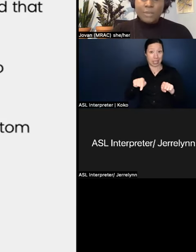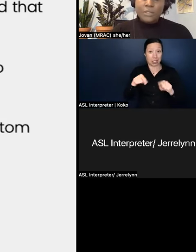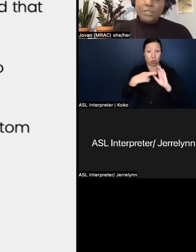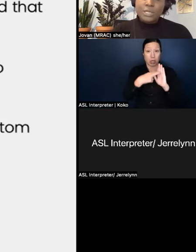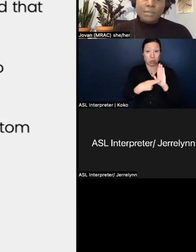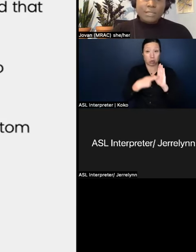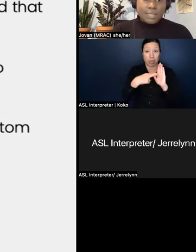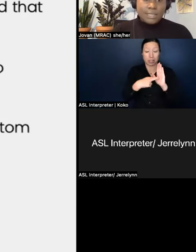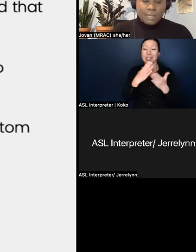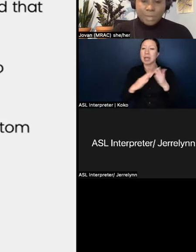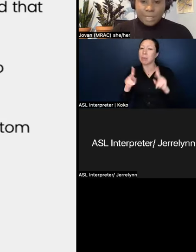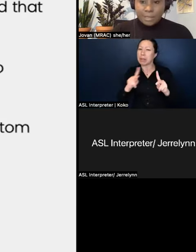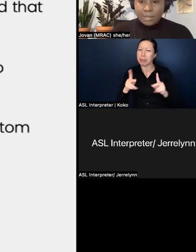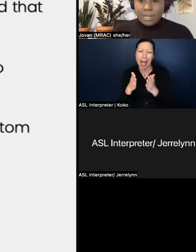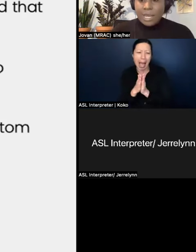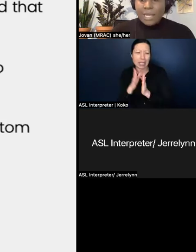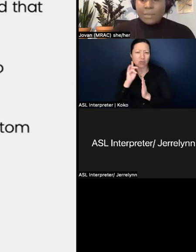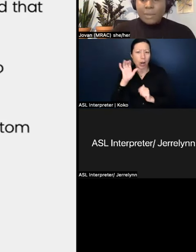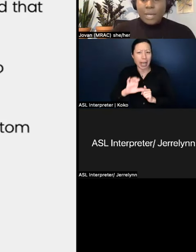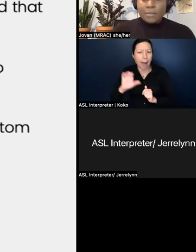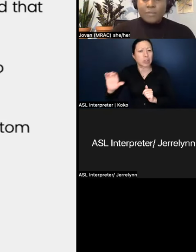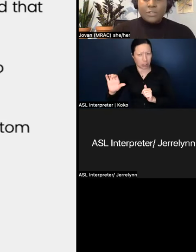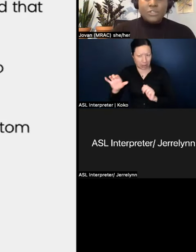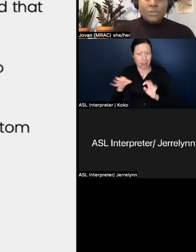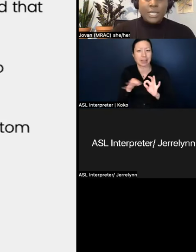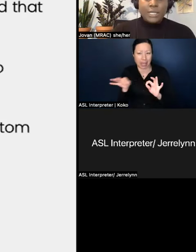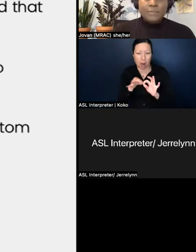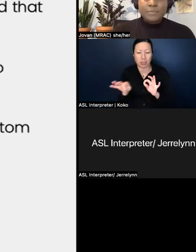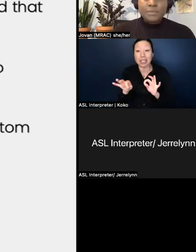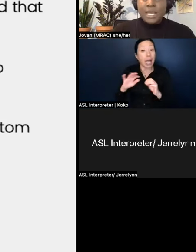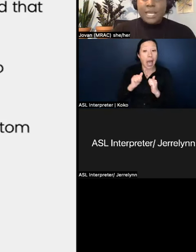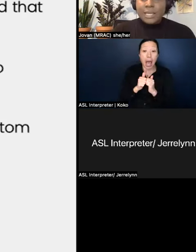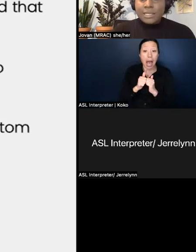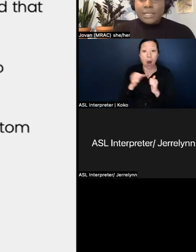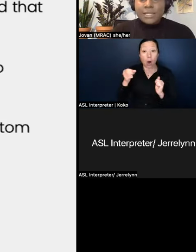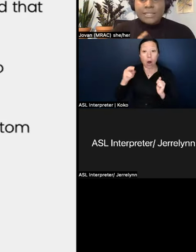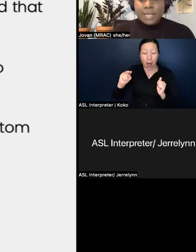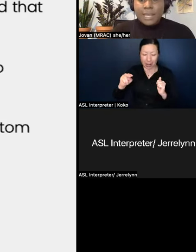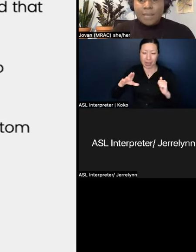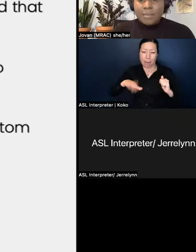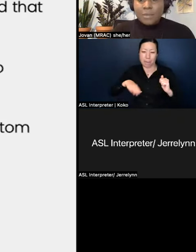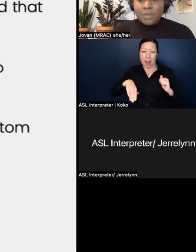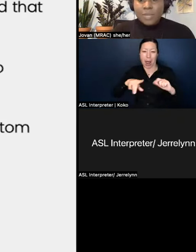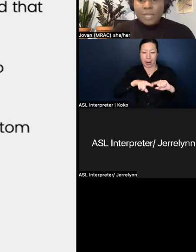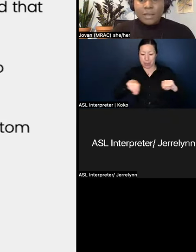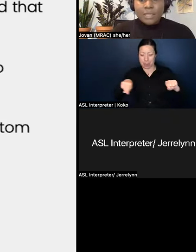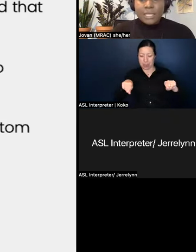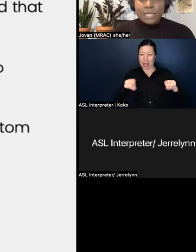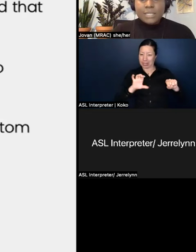by using the CC button at the bottom of your screen. And Sam, one of my colleagues,